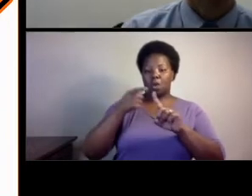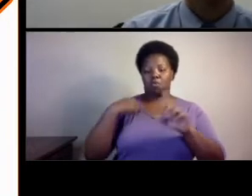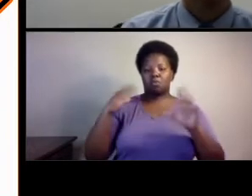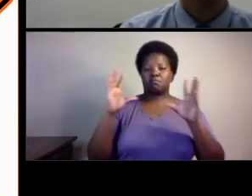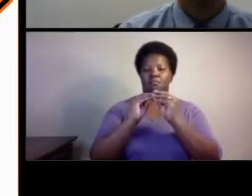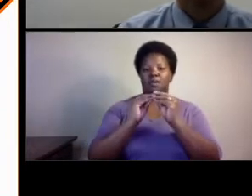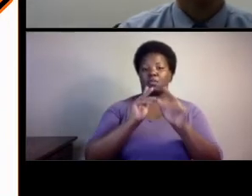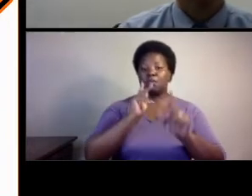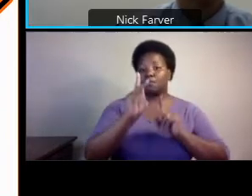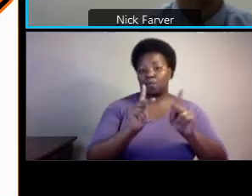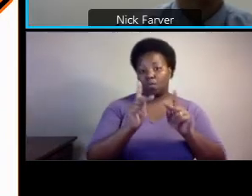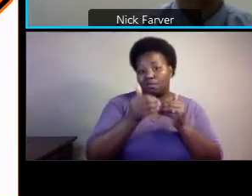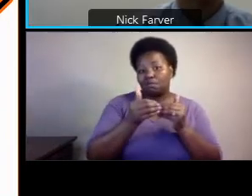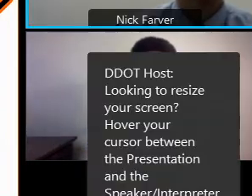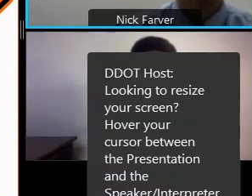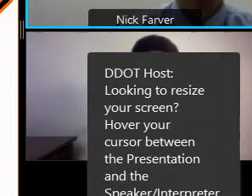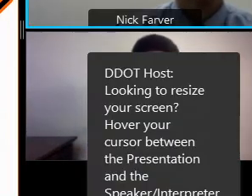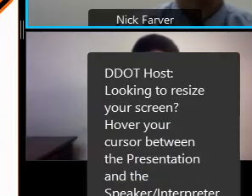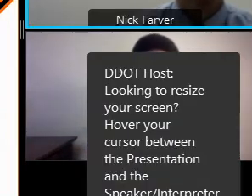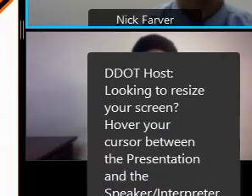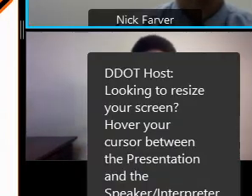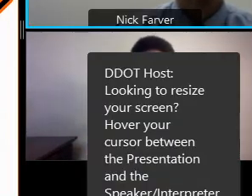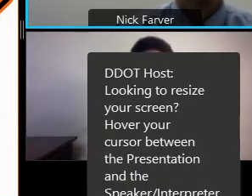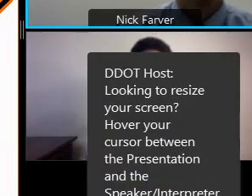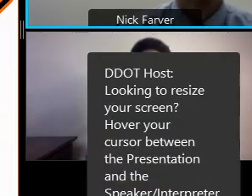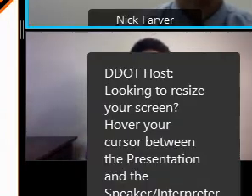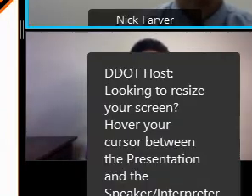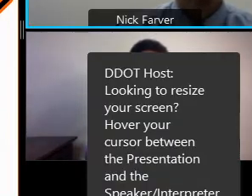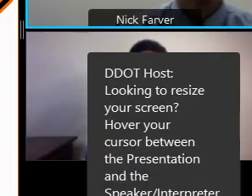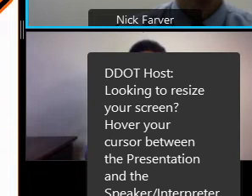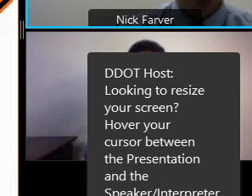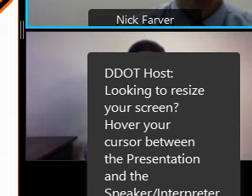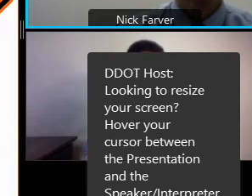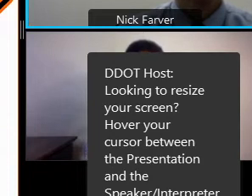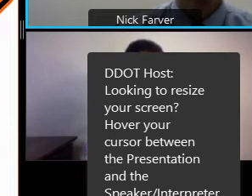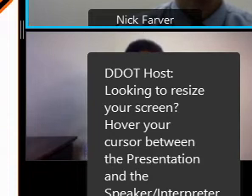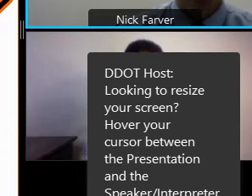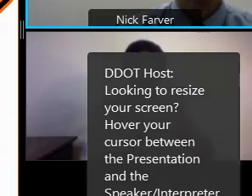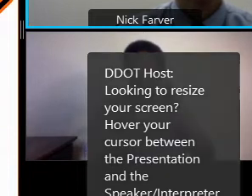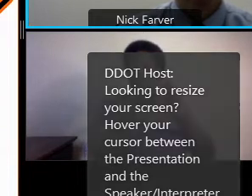continuing with some of the guiding principles the goal here is to minimize